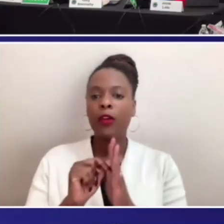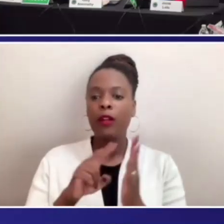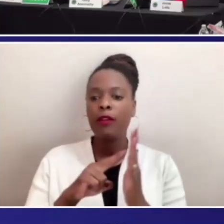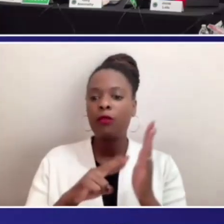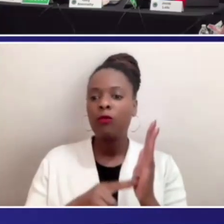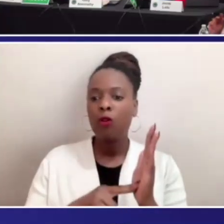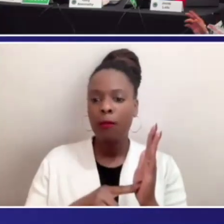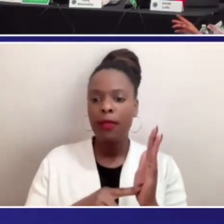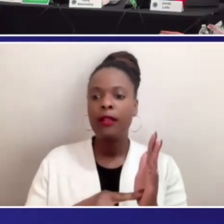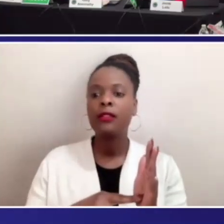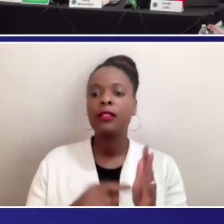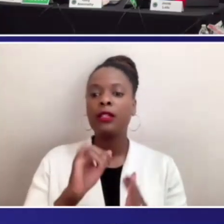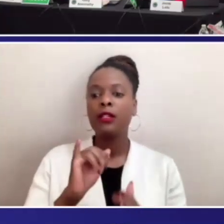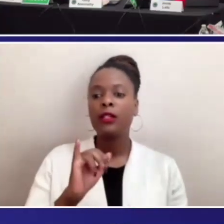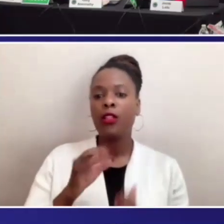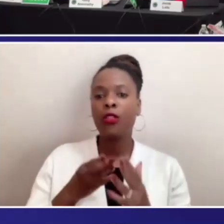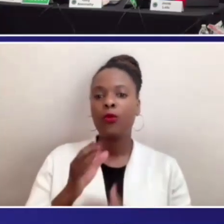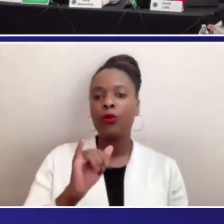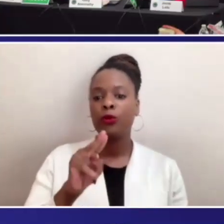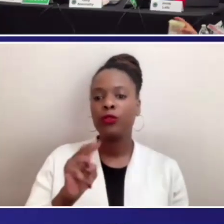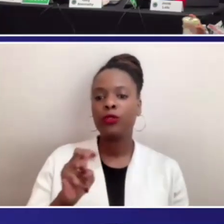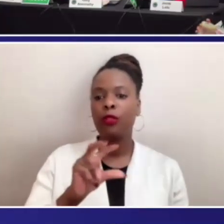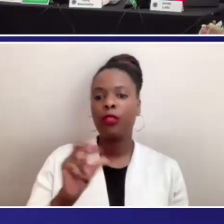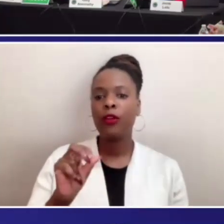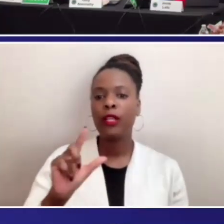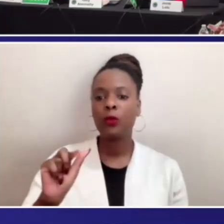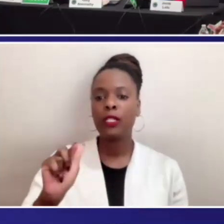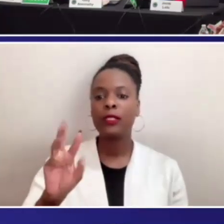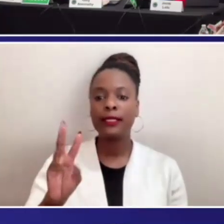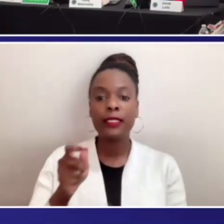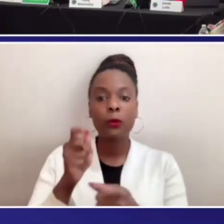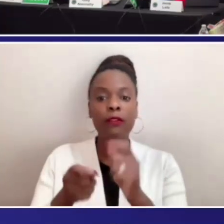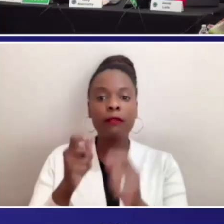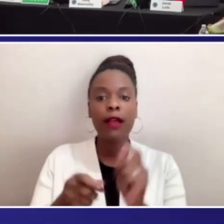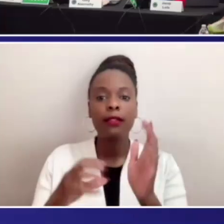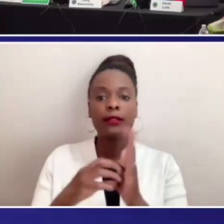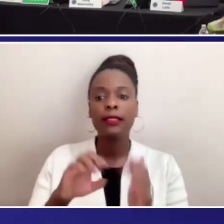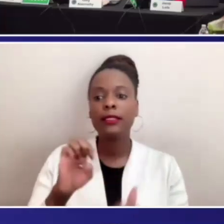2026. We've revised subsection (e) to read as follows: We've added (2) paragraph (3)